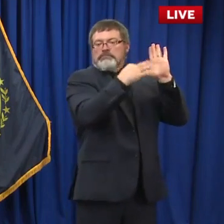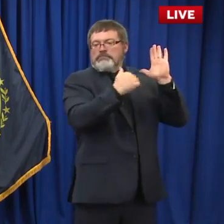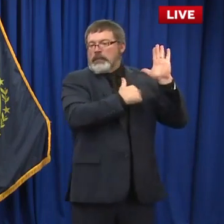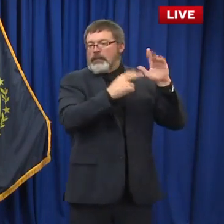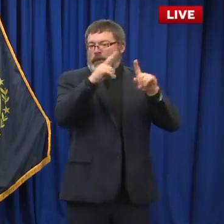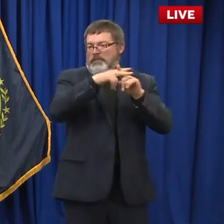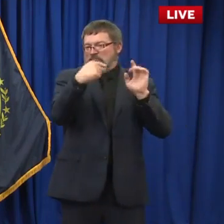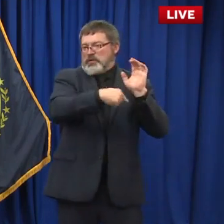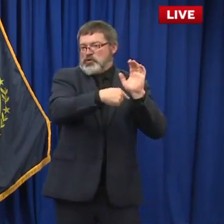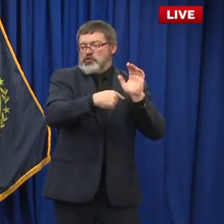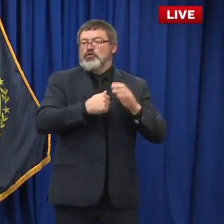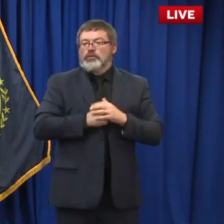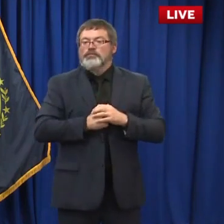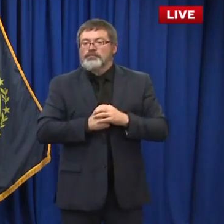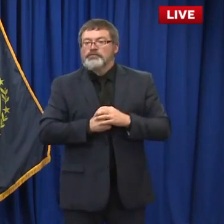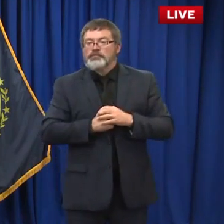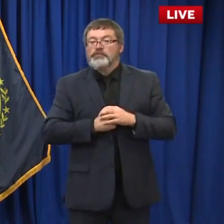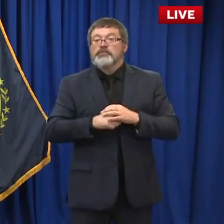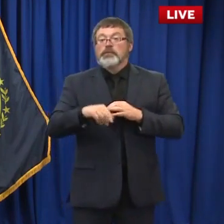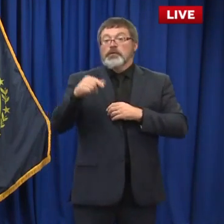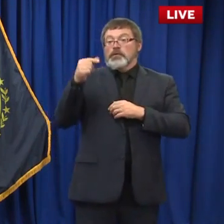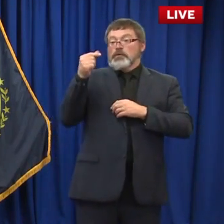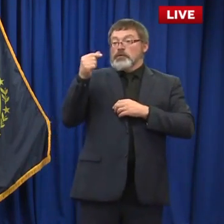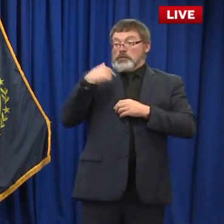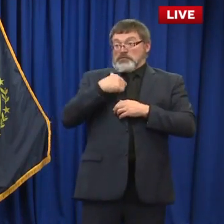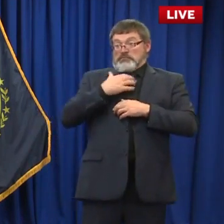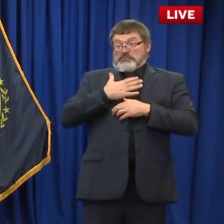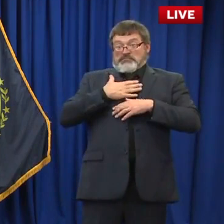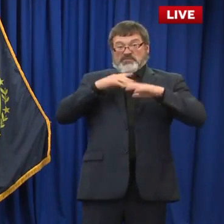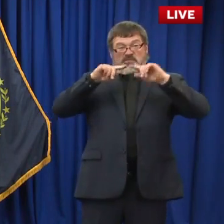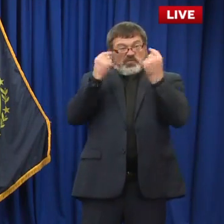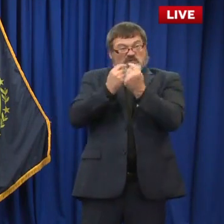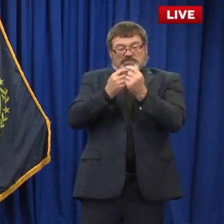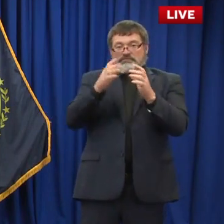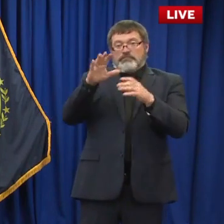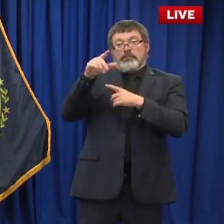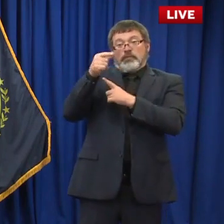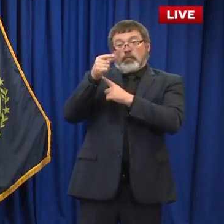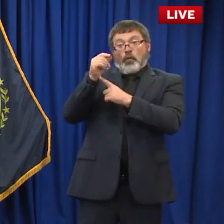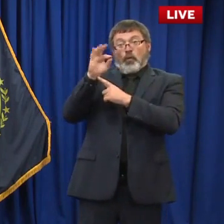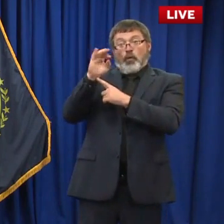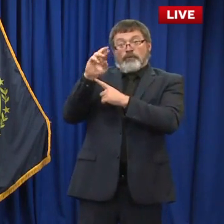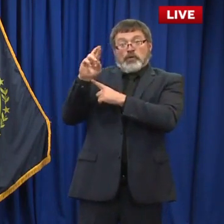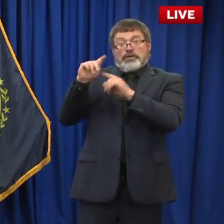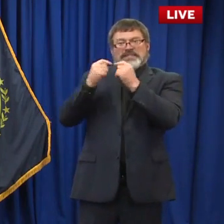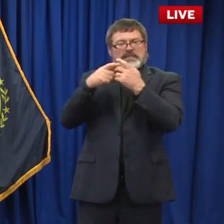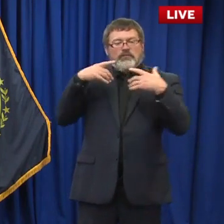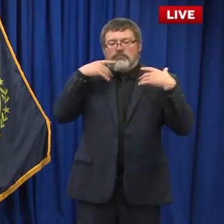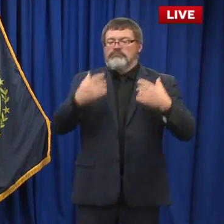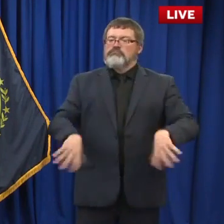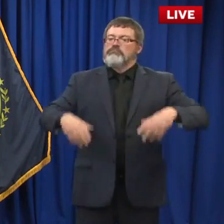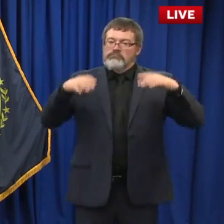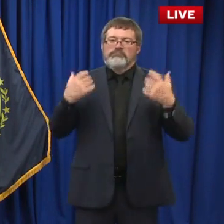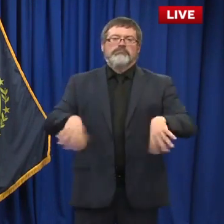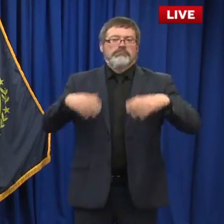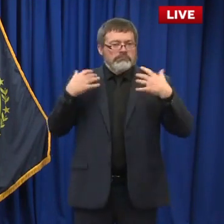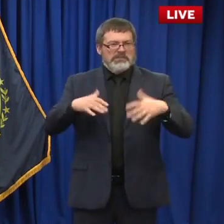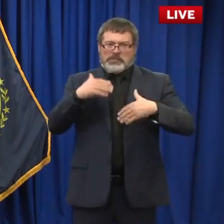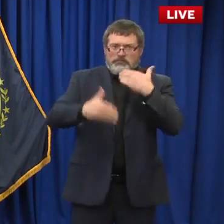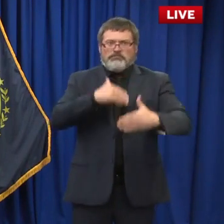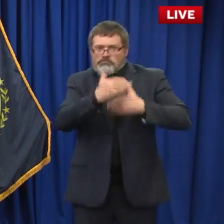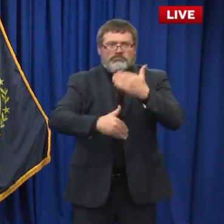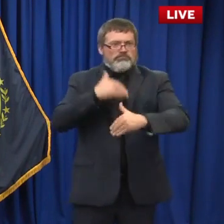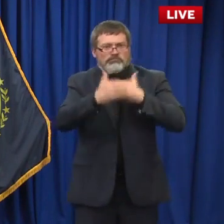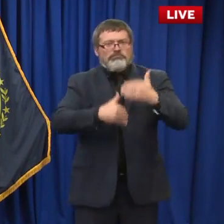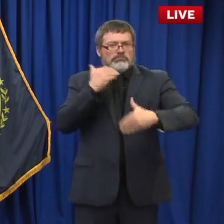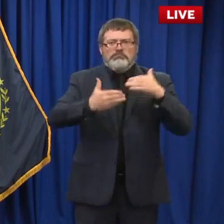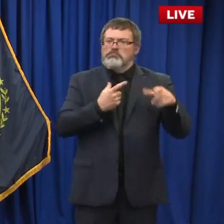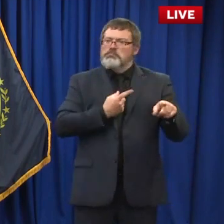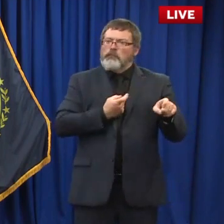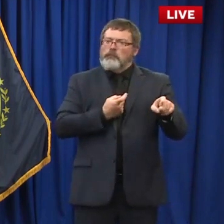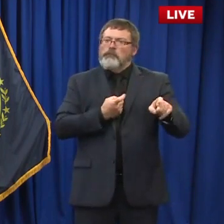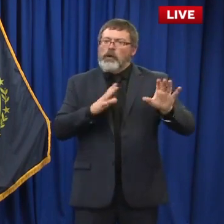FOLLOWING ON THE ANNOUNCEMENT WE MADE A COUPLE OF WEEKS AGO, THE GOPHER TEAM DID A GREAT JOB GETTING THE CAME UP AND RUNNING IN A COUPLE OF WEEKS AND WE'RE OFF AND RUNNING, EVERY DAY